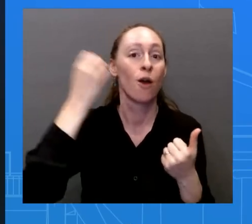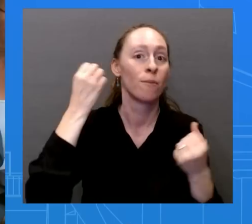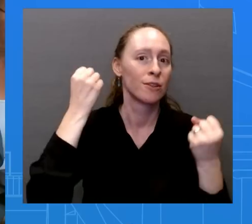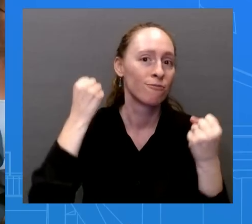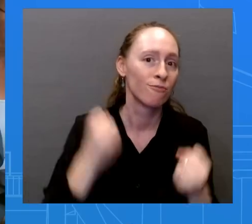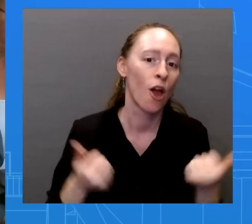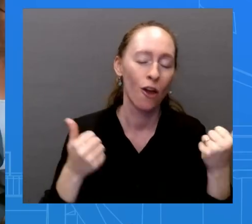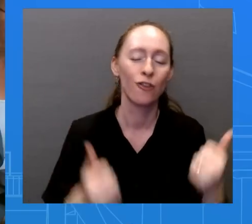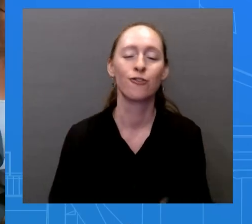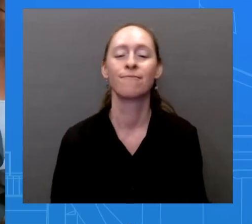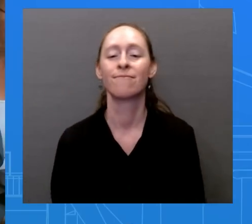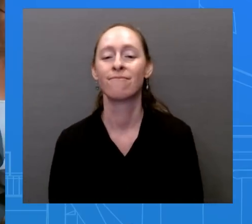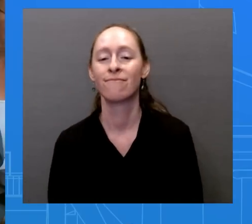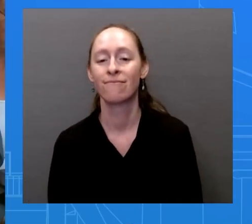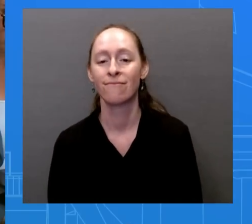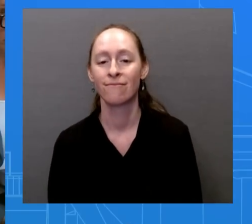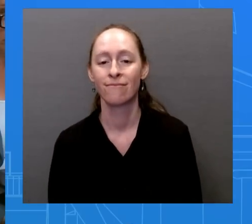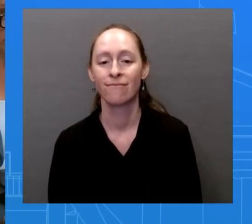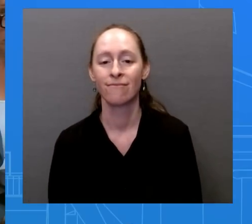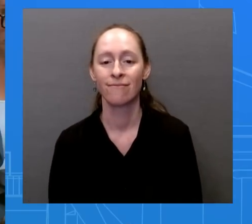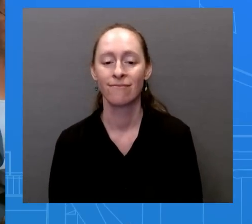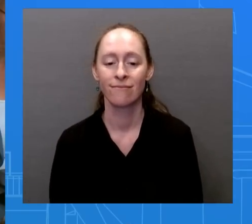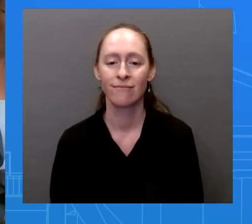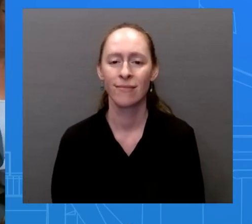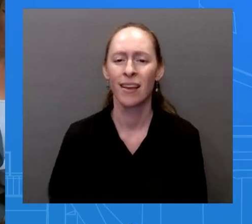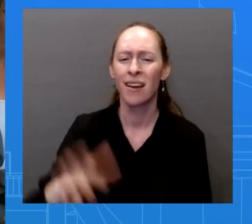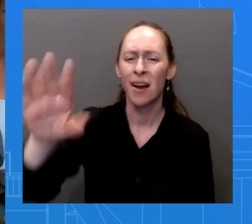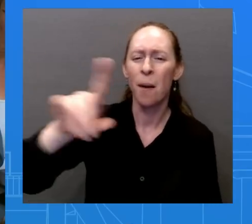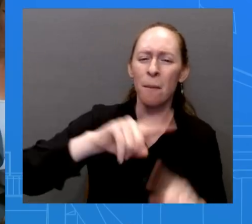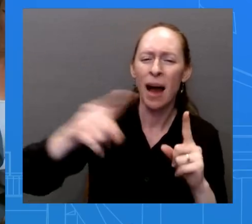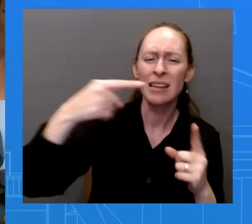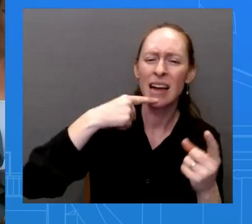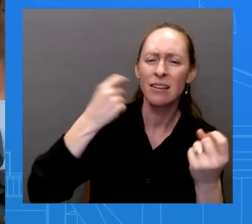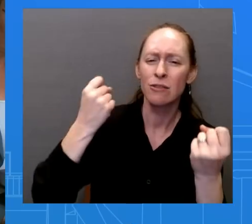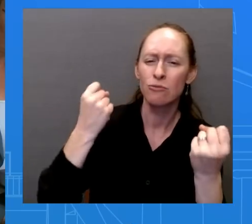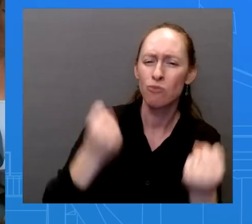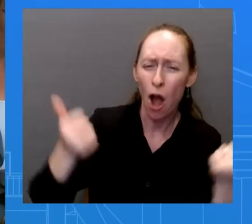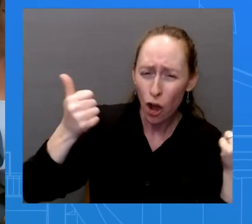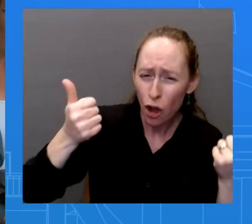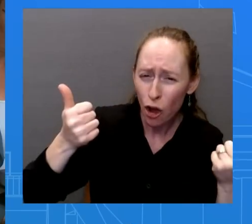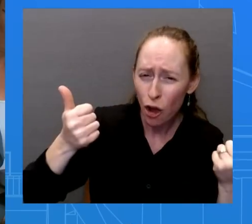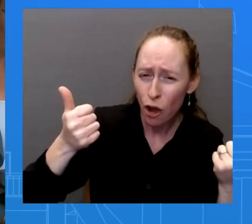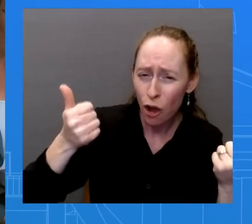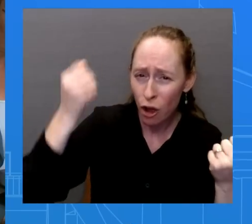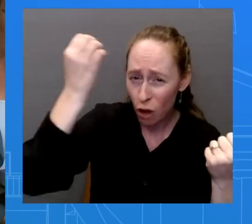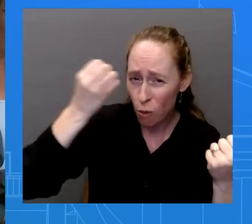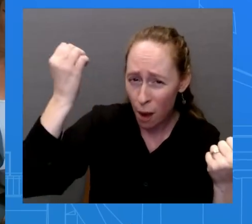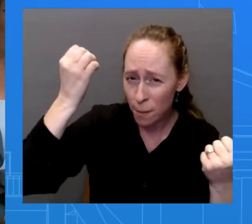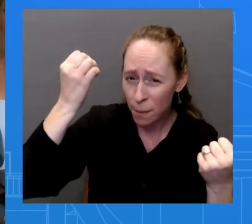a stronger Europe, will we see non-allied countries lend their support to this resolution tomorrow?